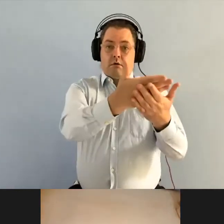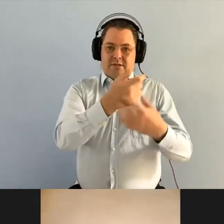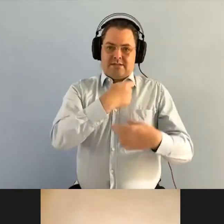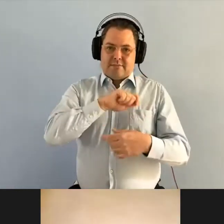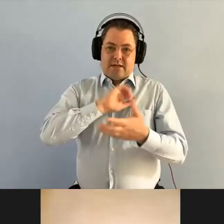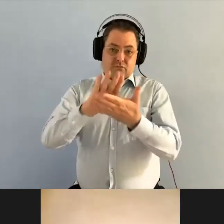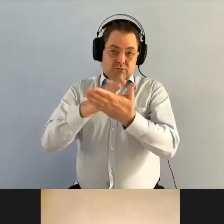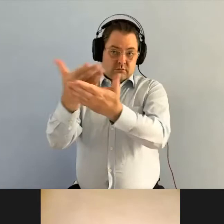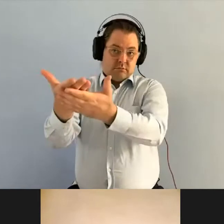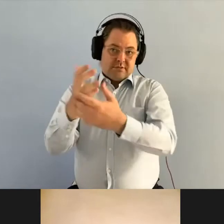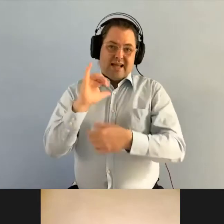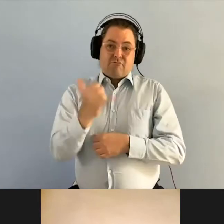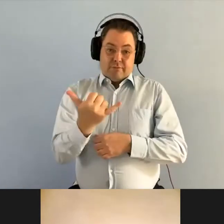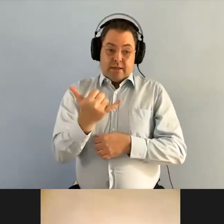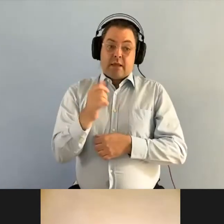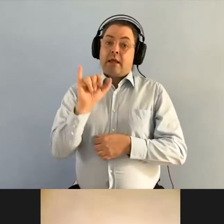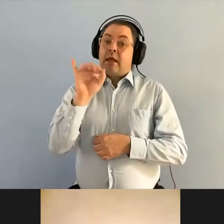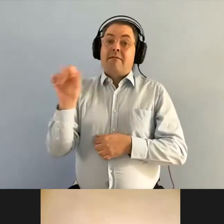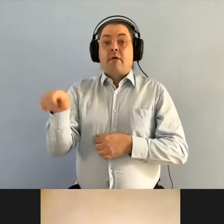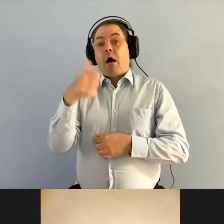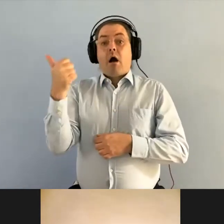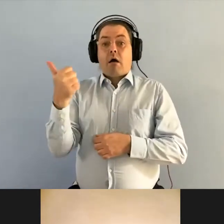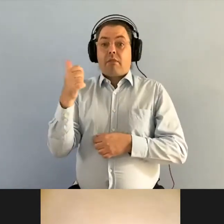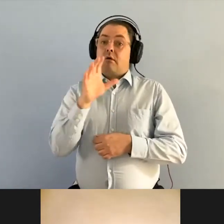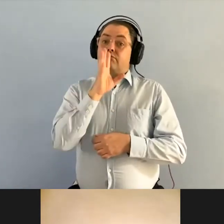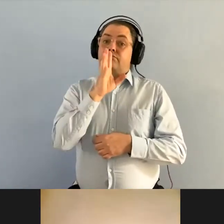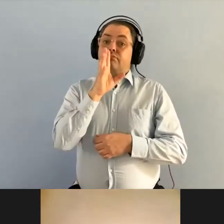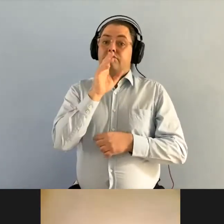to go to the interpretation part of your screen and choose English